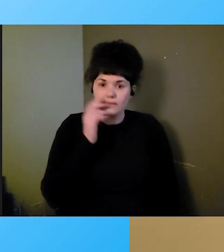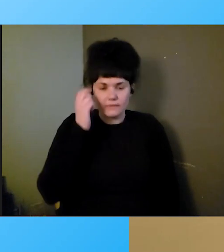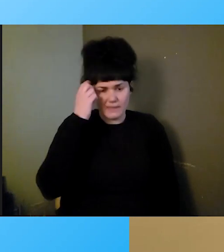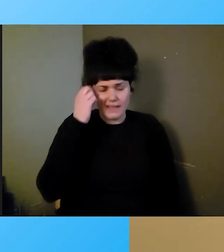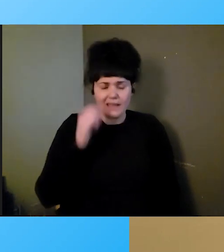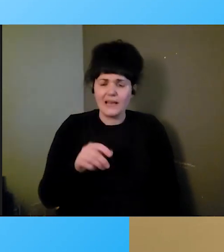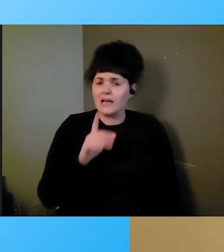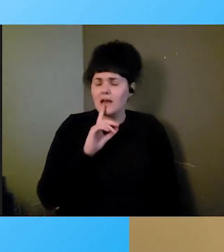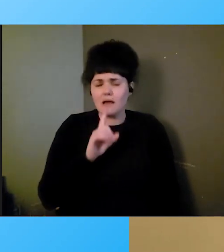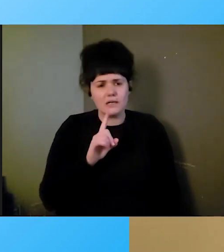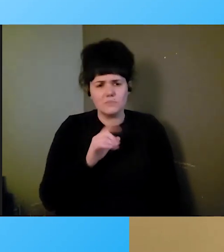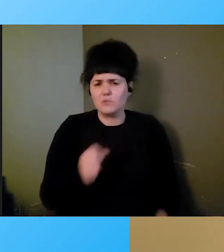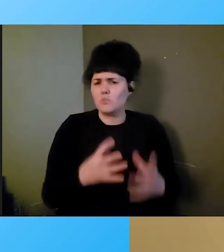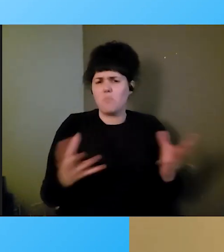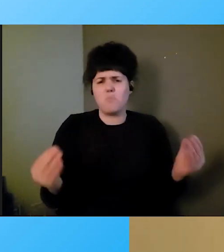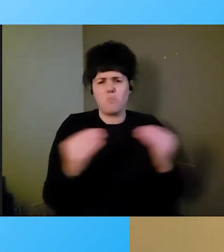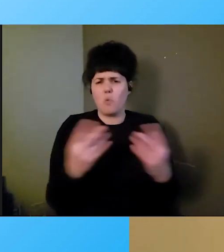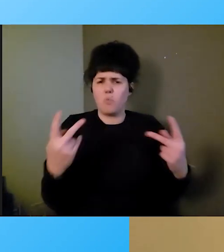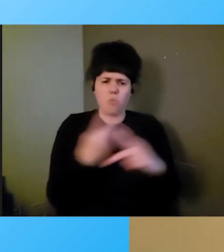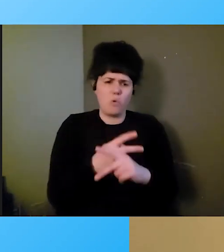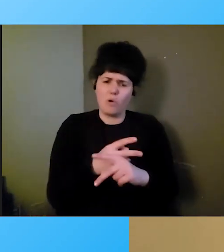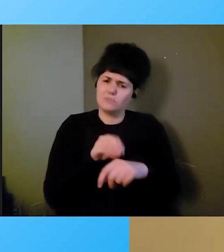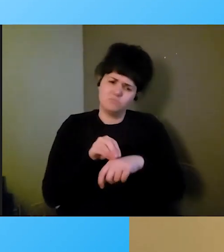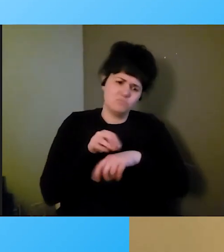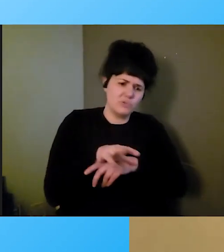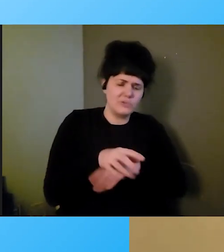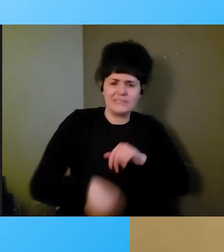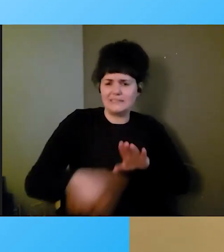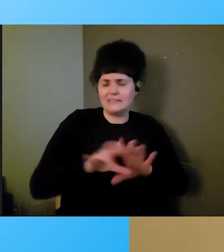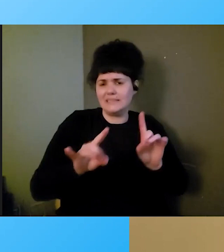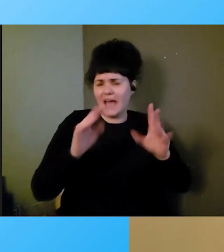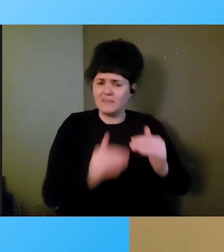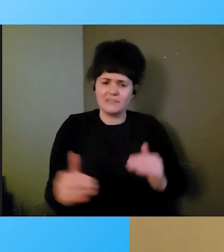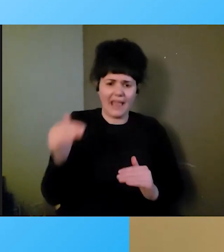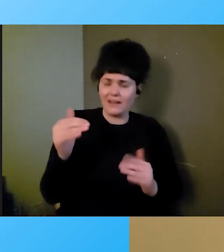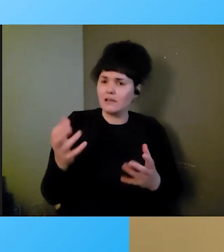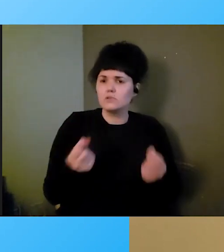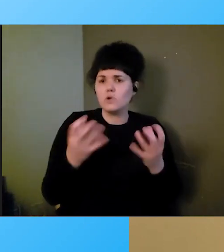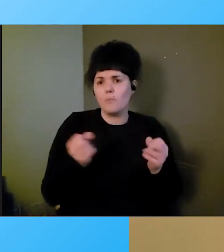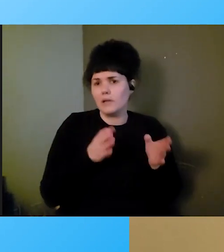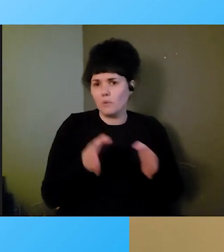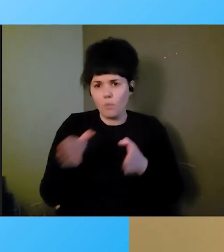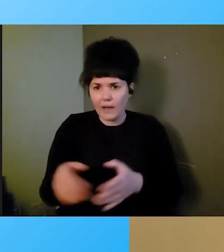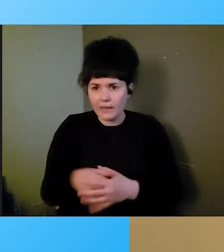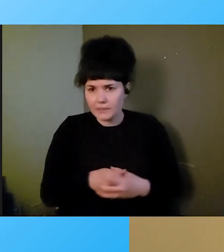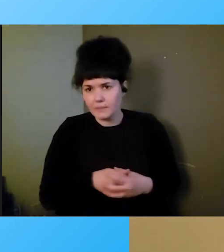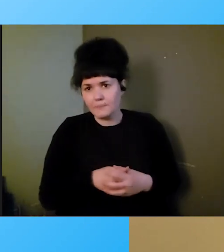disproportionately devastating in many ways. And, you know, the